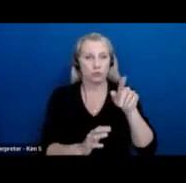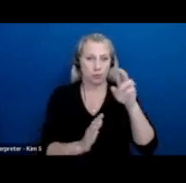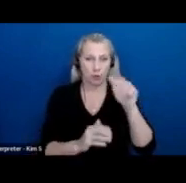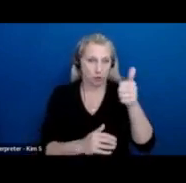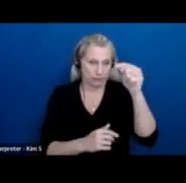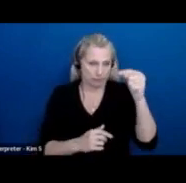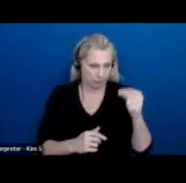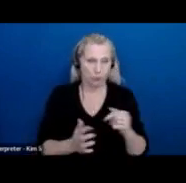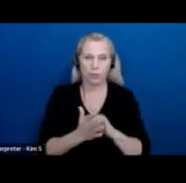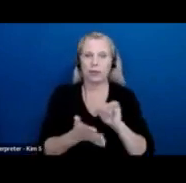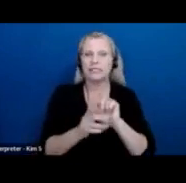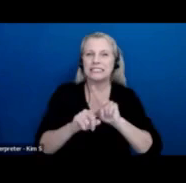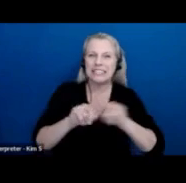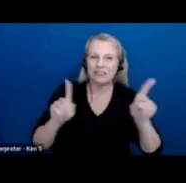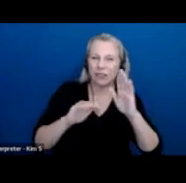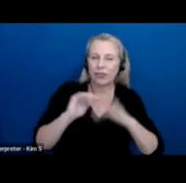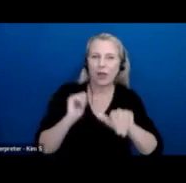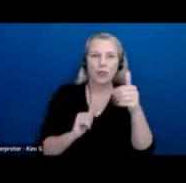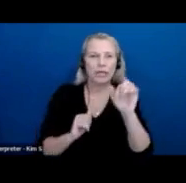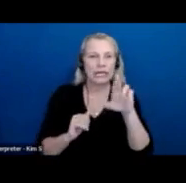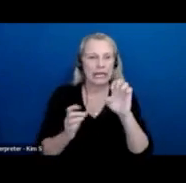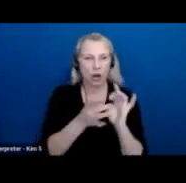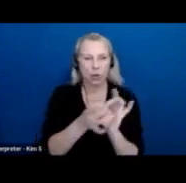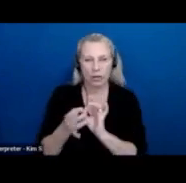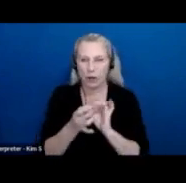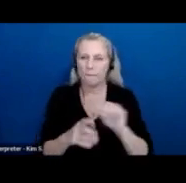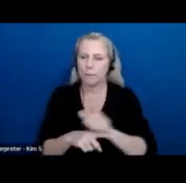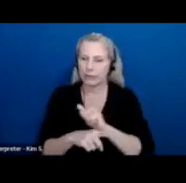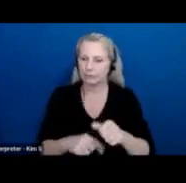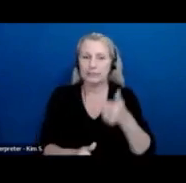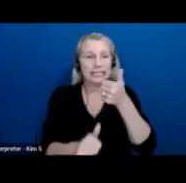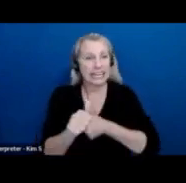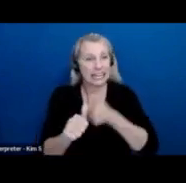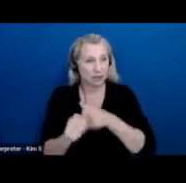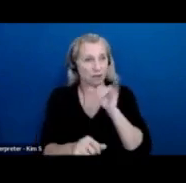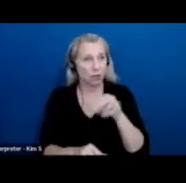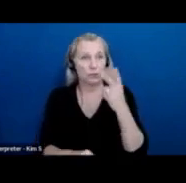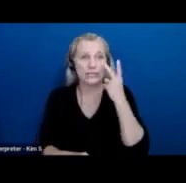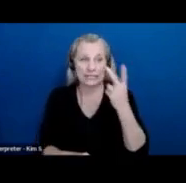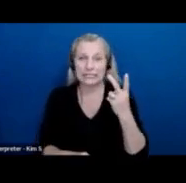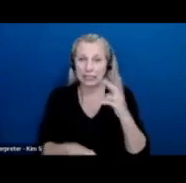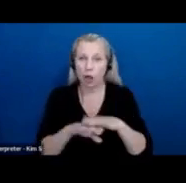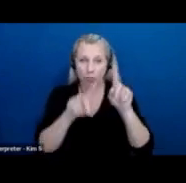coordination practices. Each of these principles that you see on the screen need to be